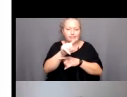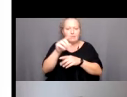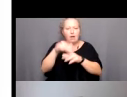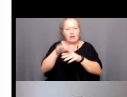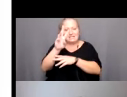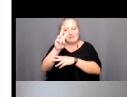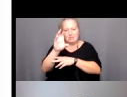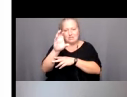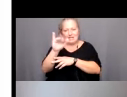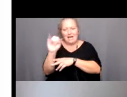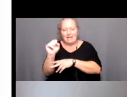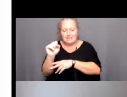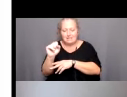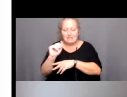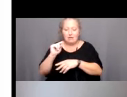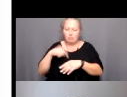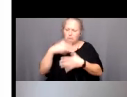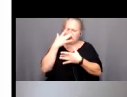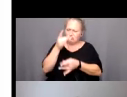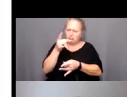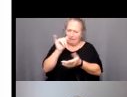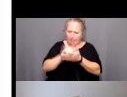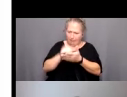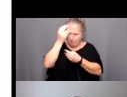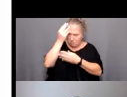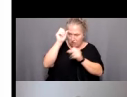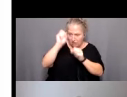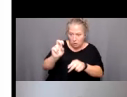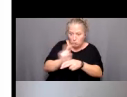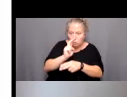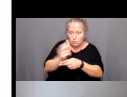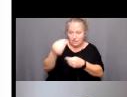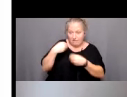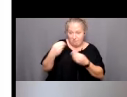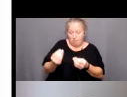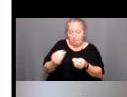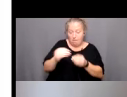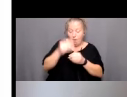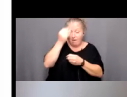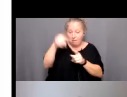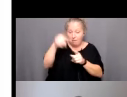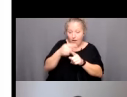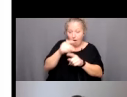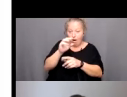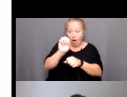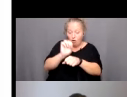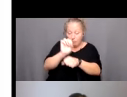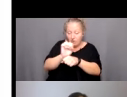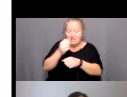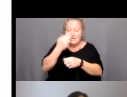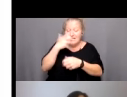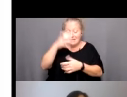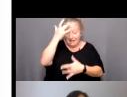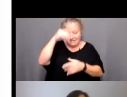We were interested in whether these data could be used to give us more information about occupational heat illness in California.